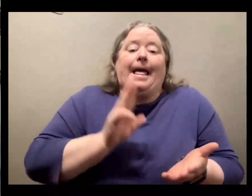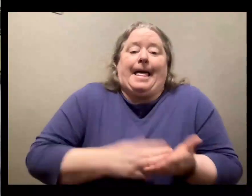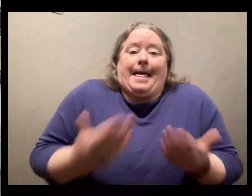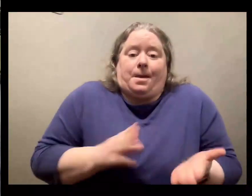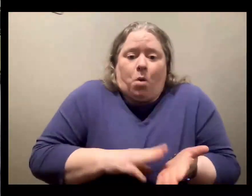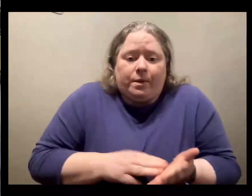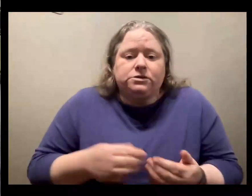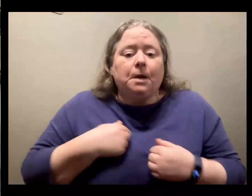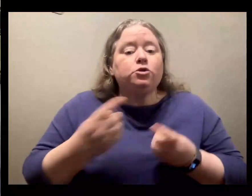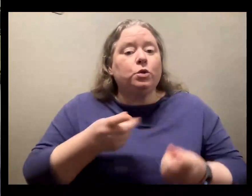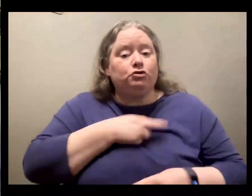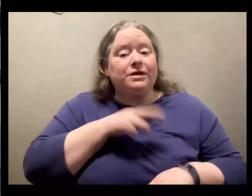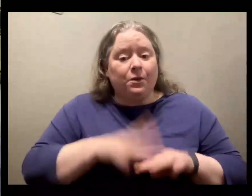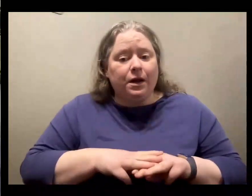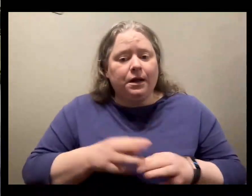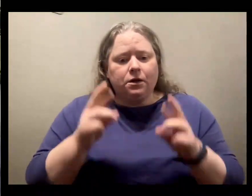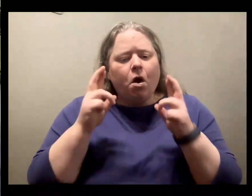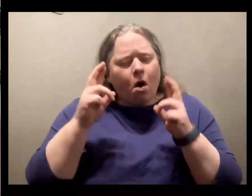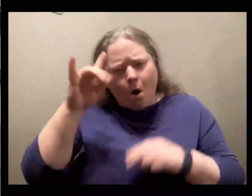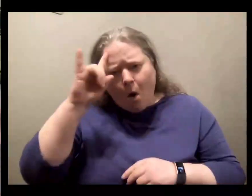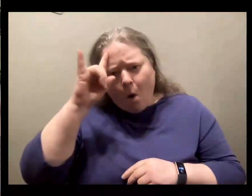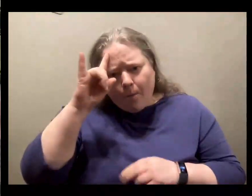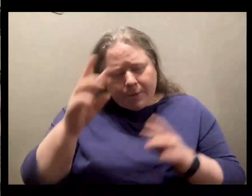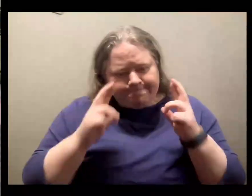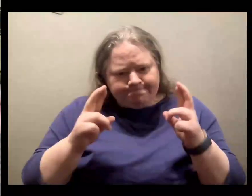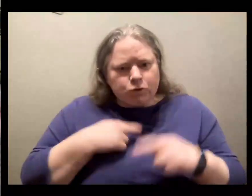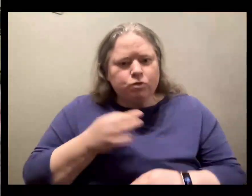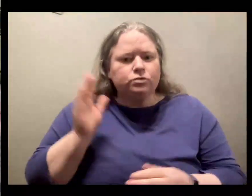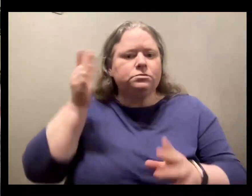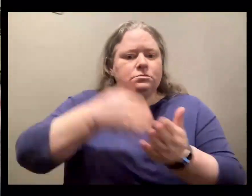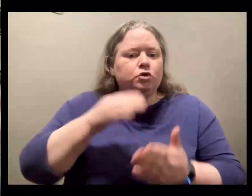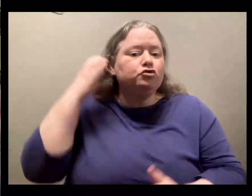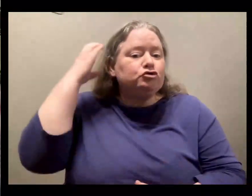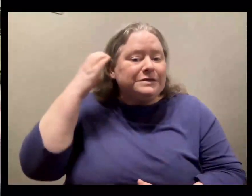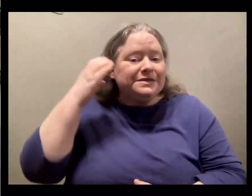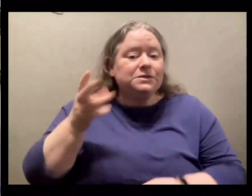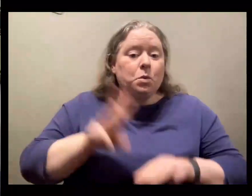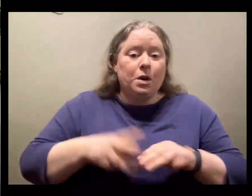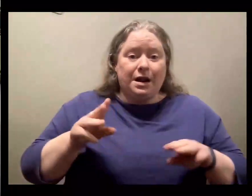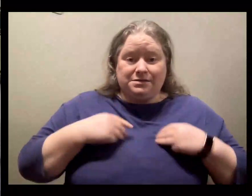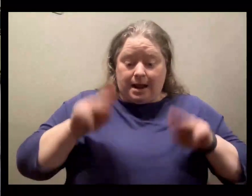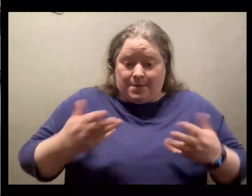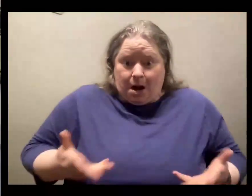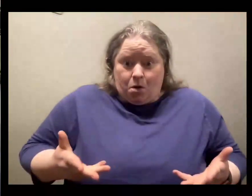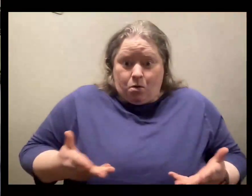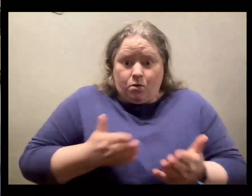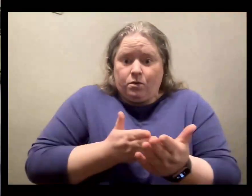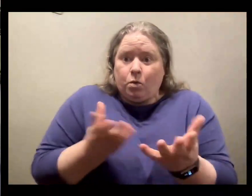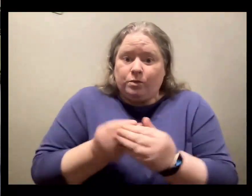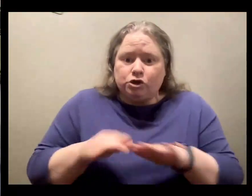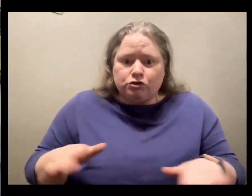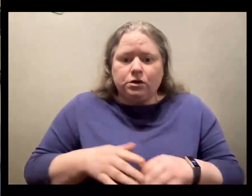But at the moment, I’m doing really well, and hoping to get to Christmas, as well as I am now, with my kids.